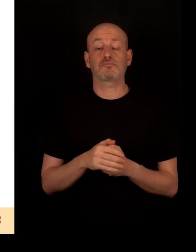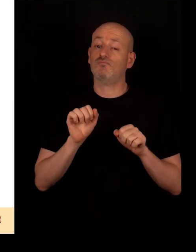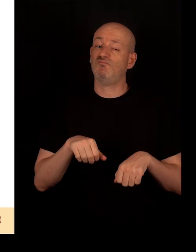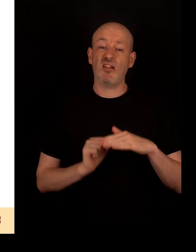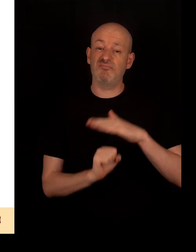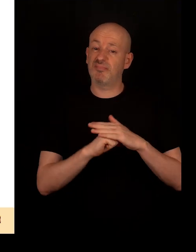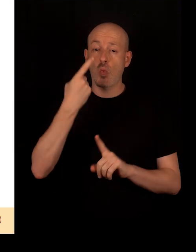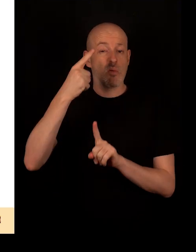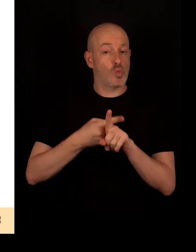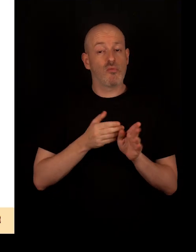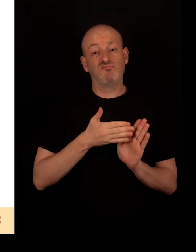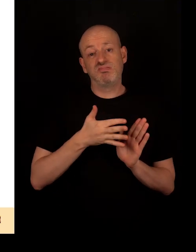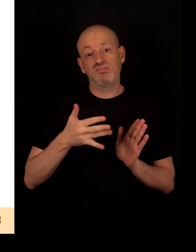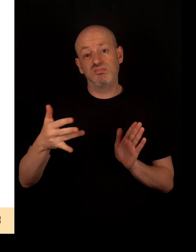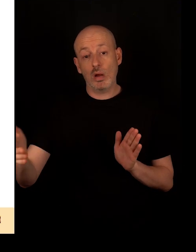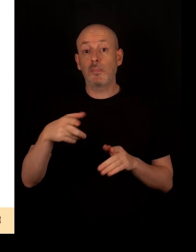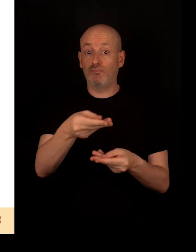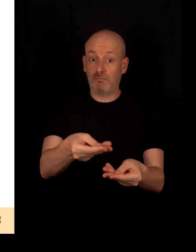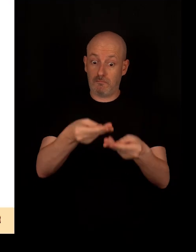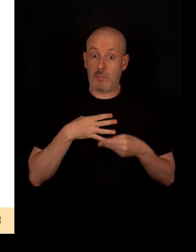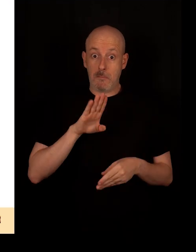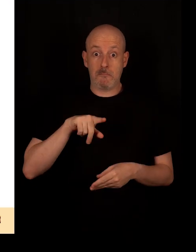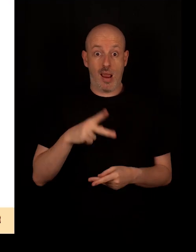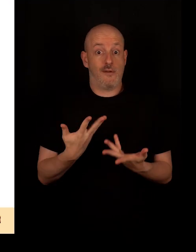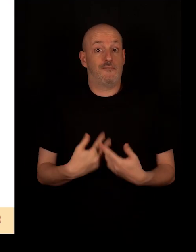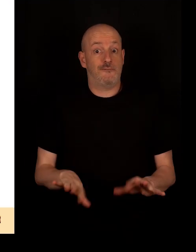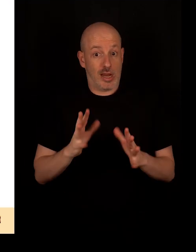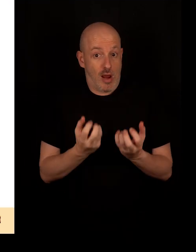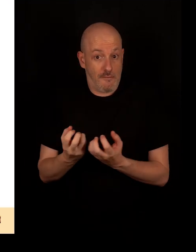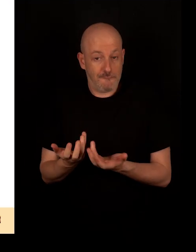This can take, up to one month. But, since we already have your bank details